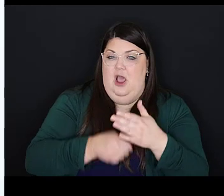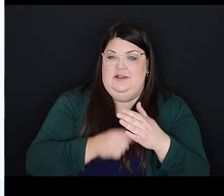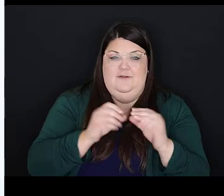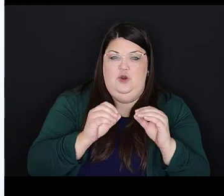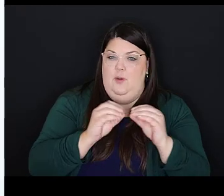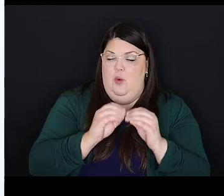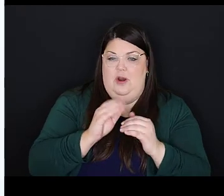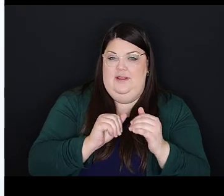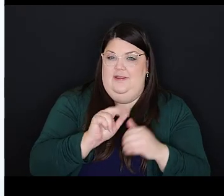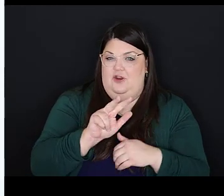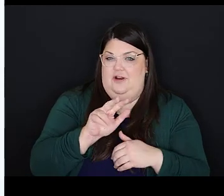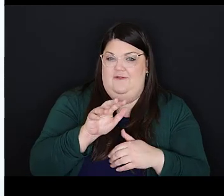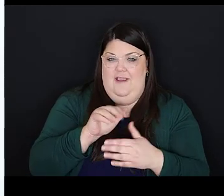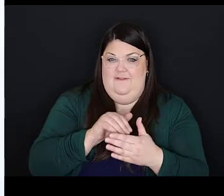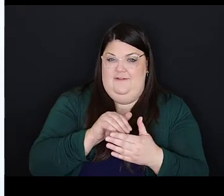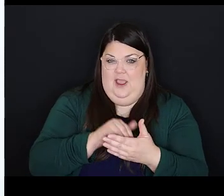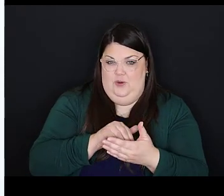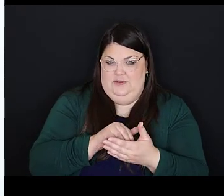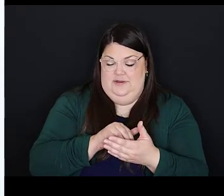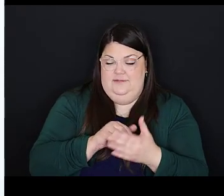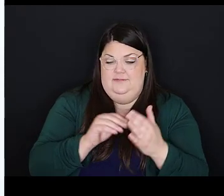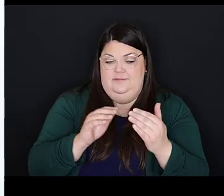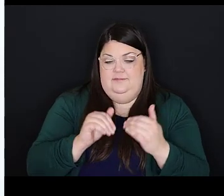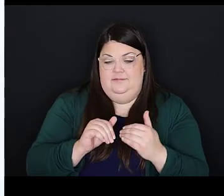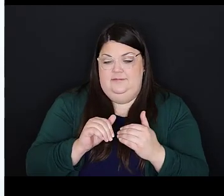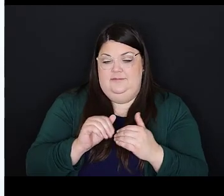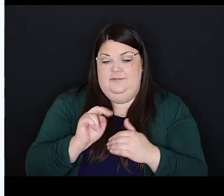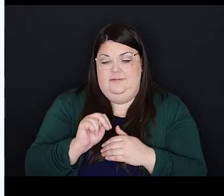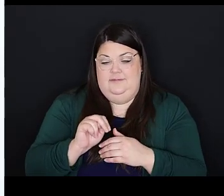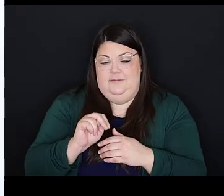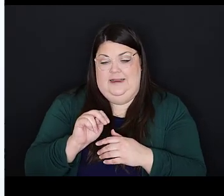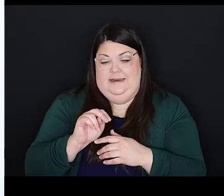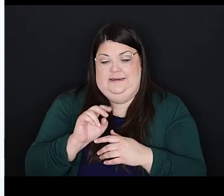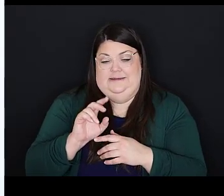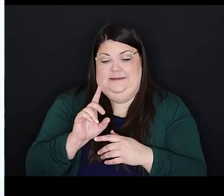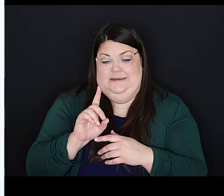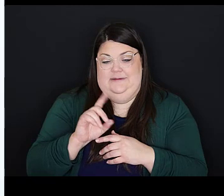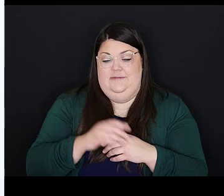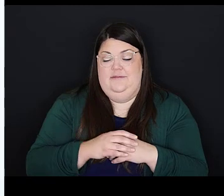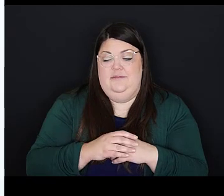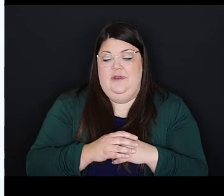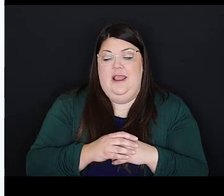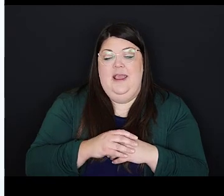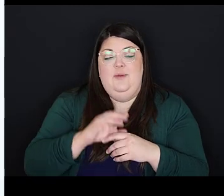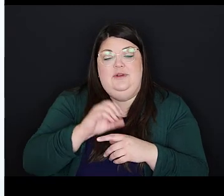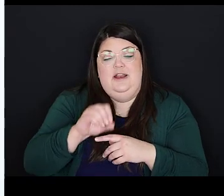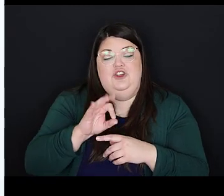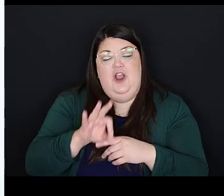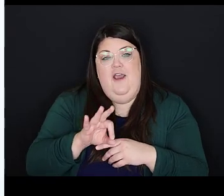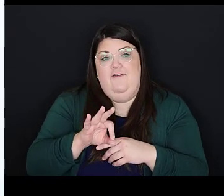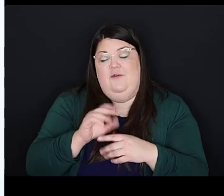$35,000. And (d) The percentage of projects that demonstrate an average annual cost of services